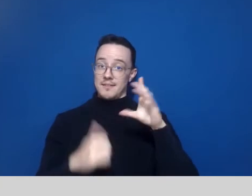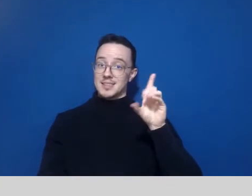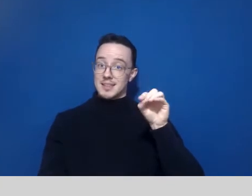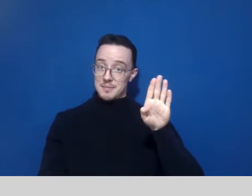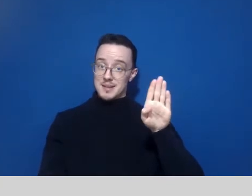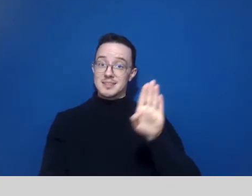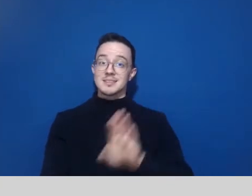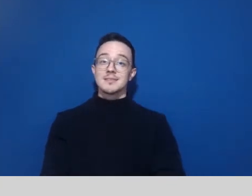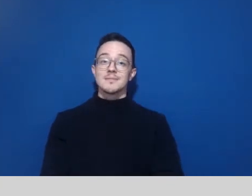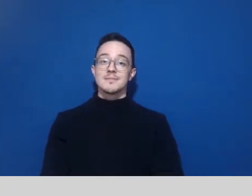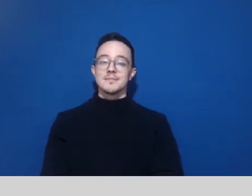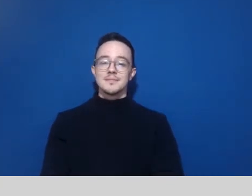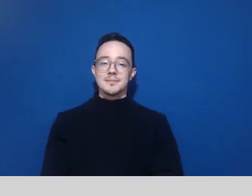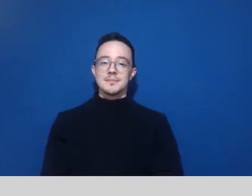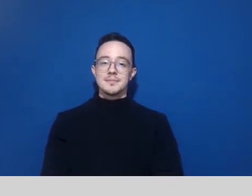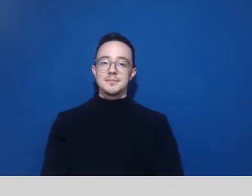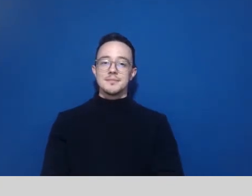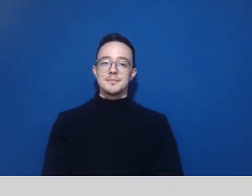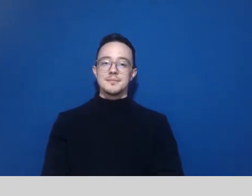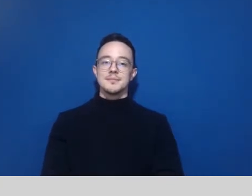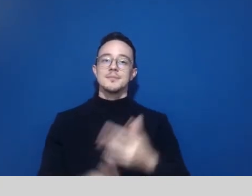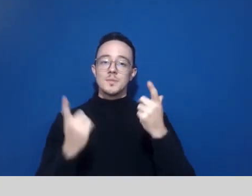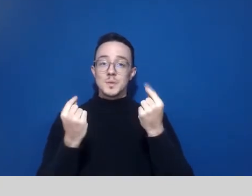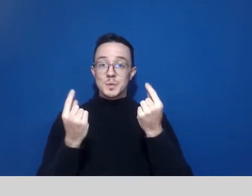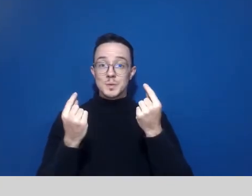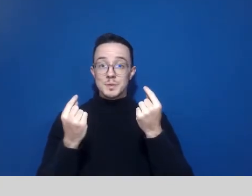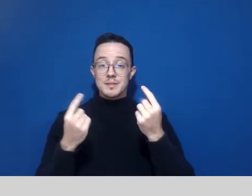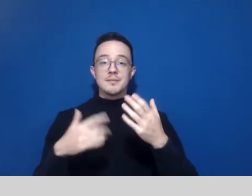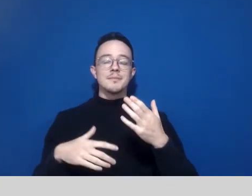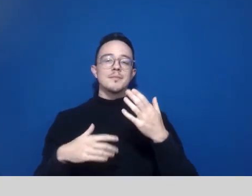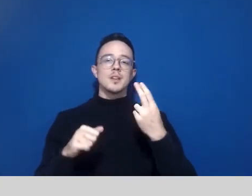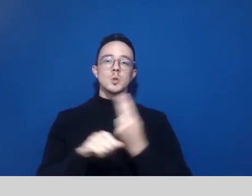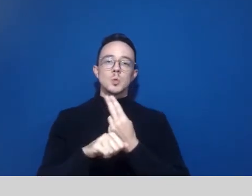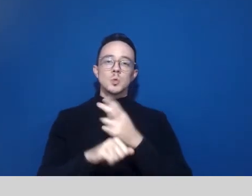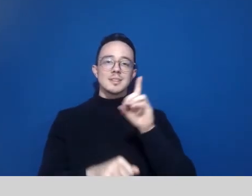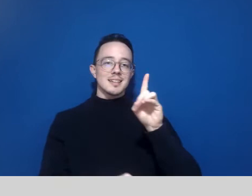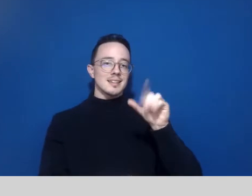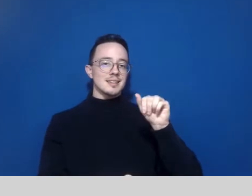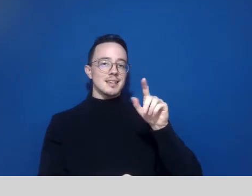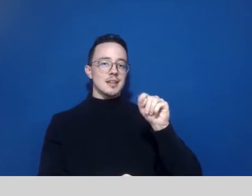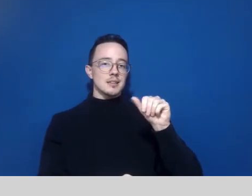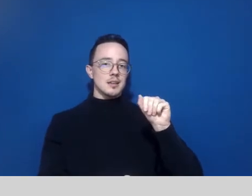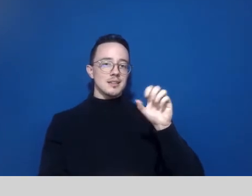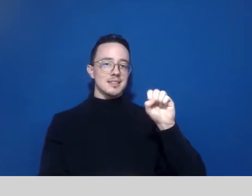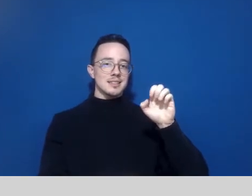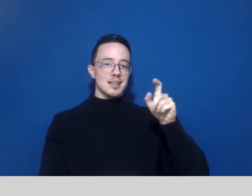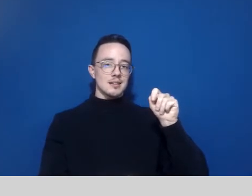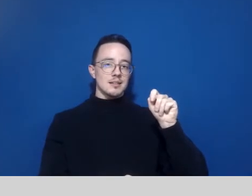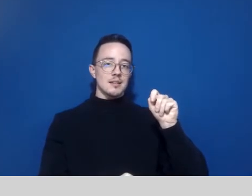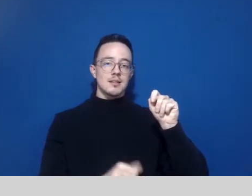And this is where another key feature of Datasette comes in, which is the "datasette publish" command.